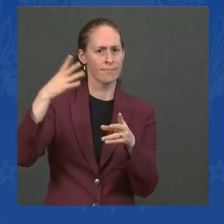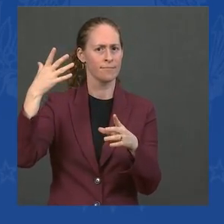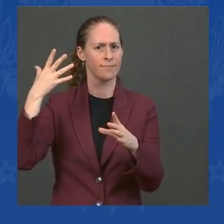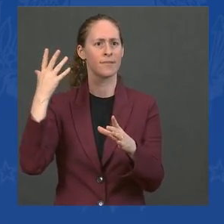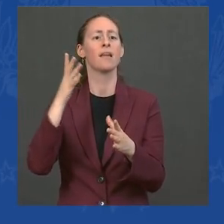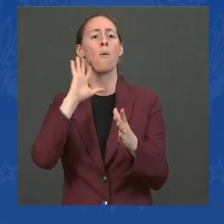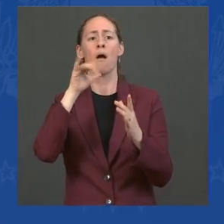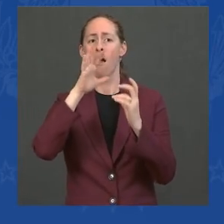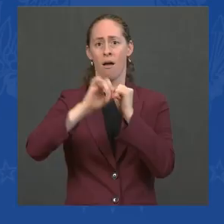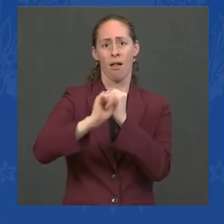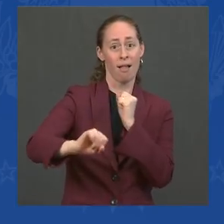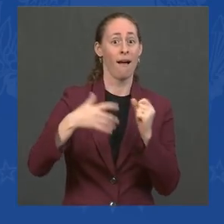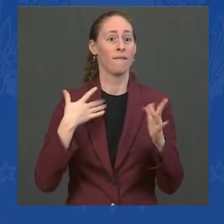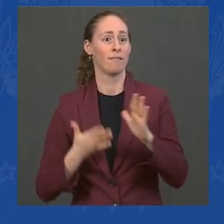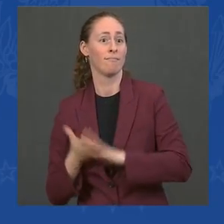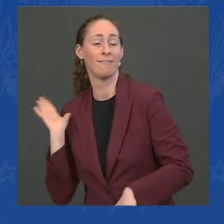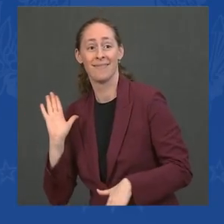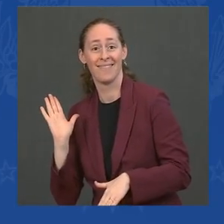to the president for joining us today?